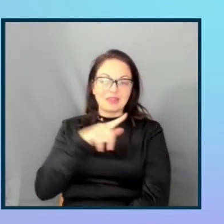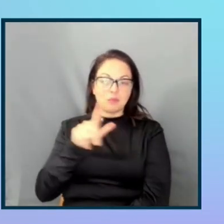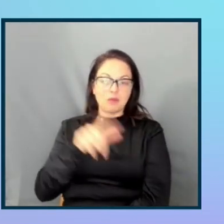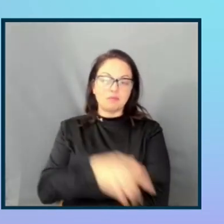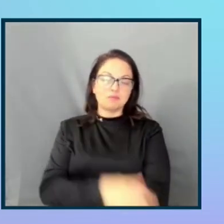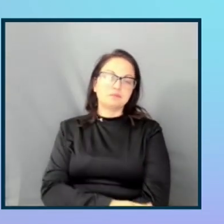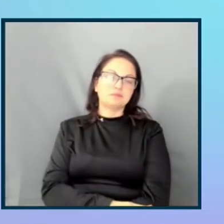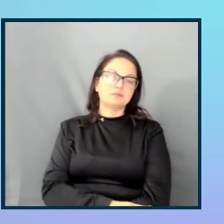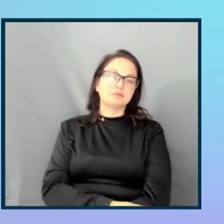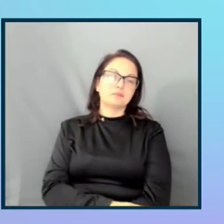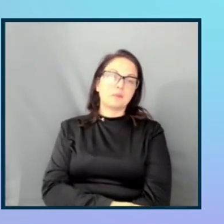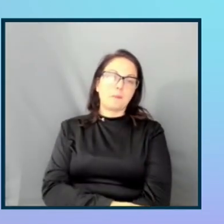Let's see what we got.